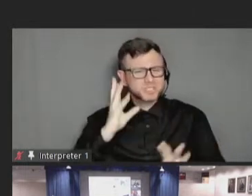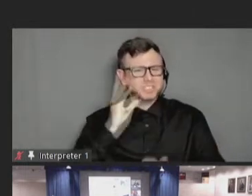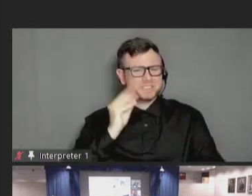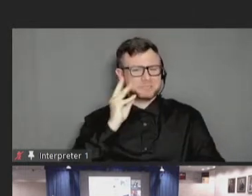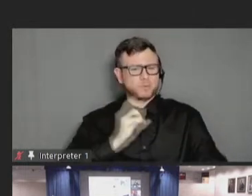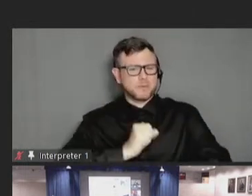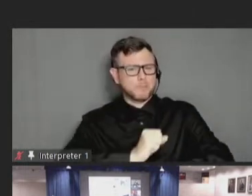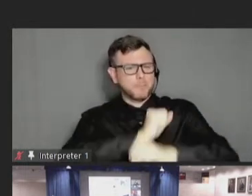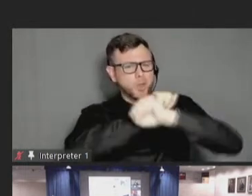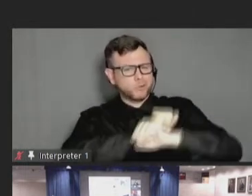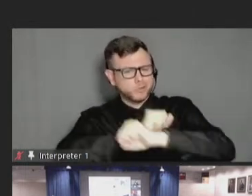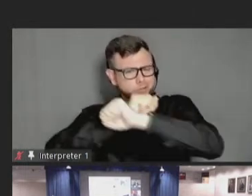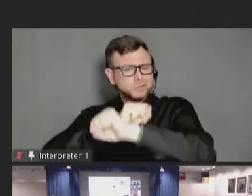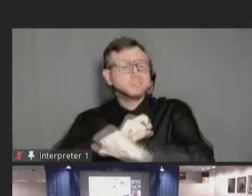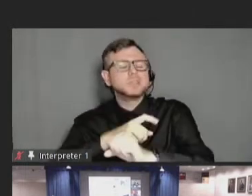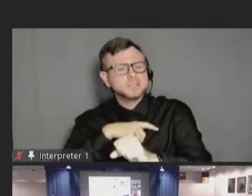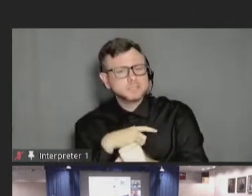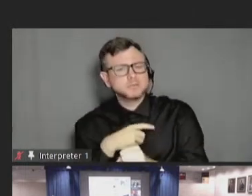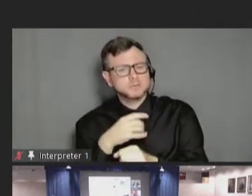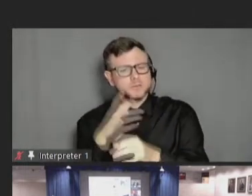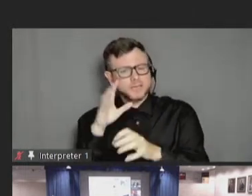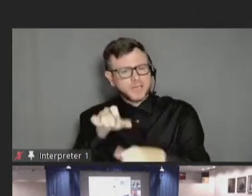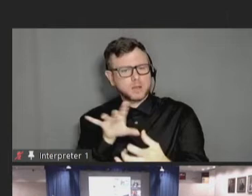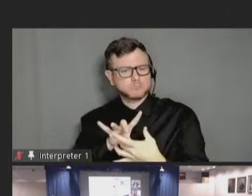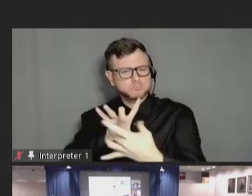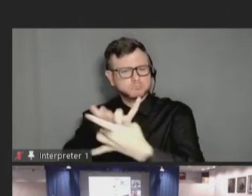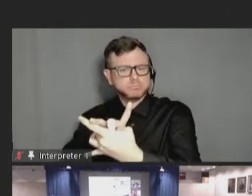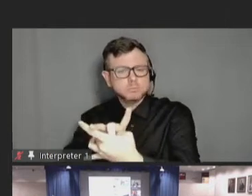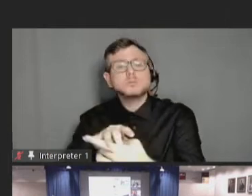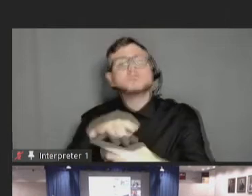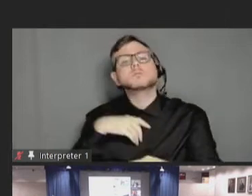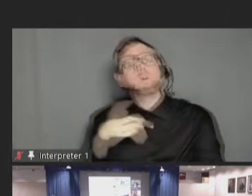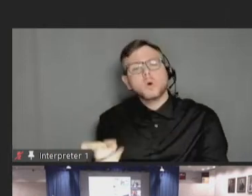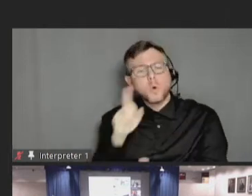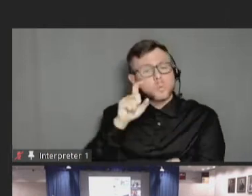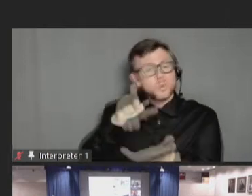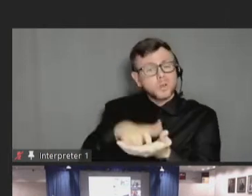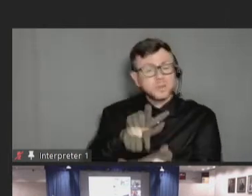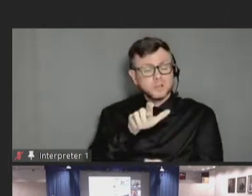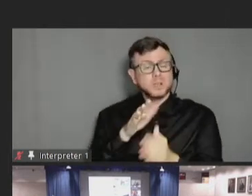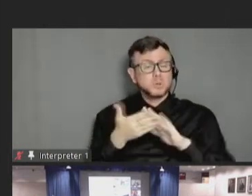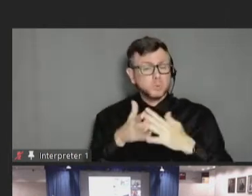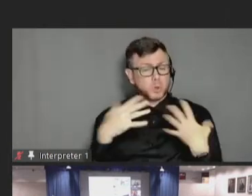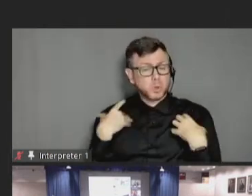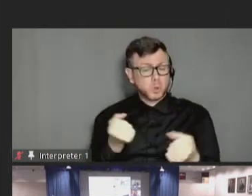And number three, to recognize community health workers as leaders in COVID-19